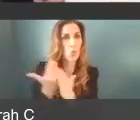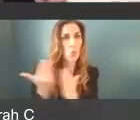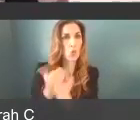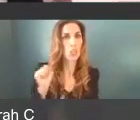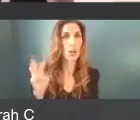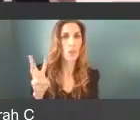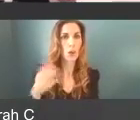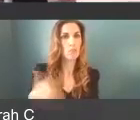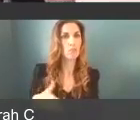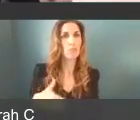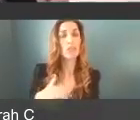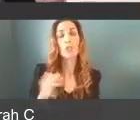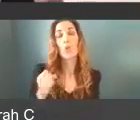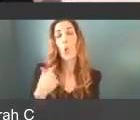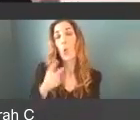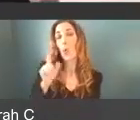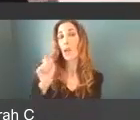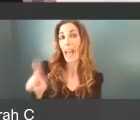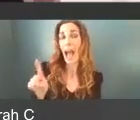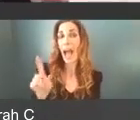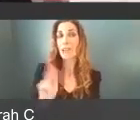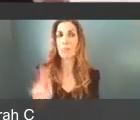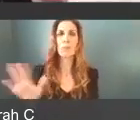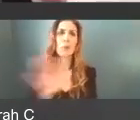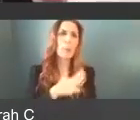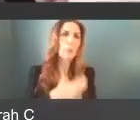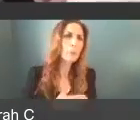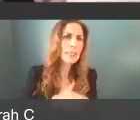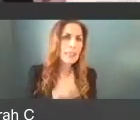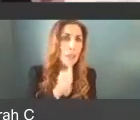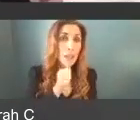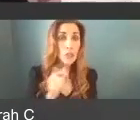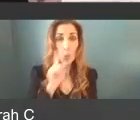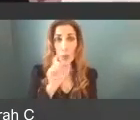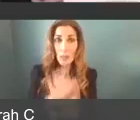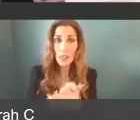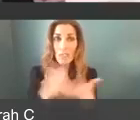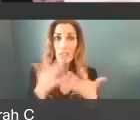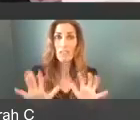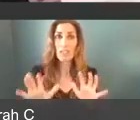we ask everyone to be patient. We believe that we have debugged the system. It's certainly